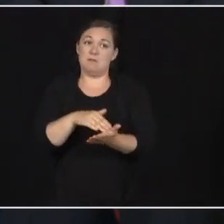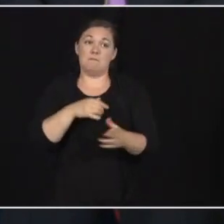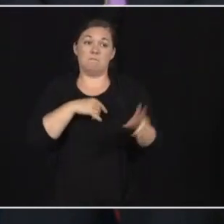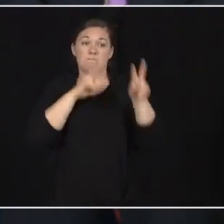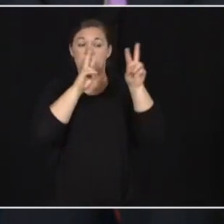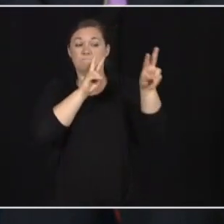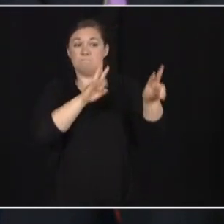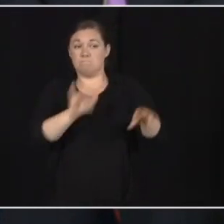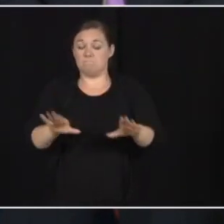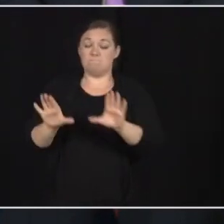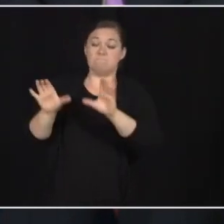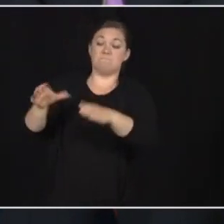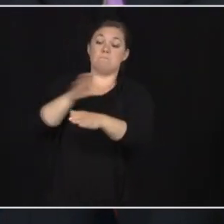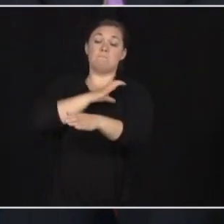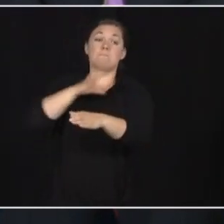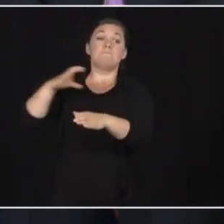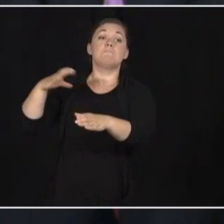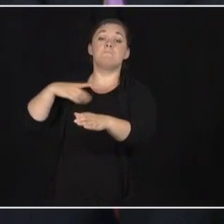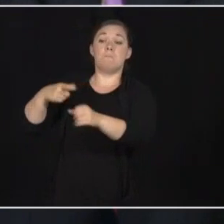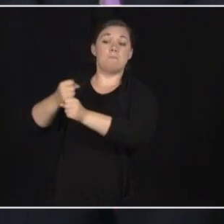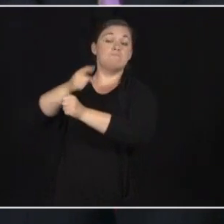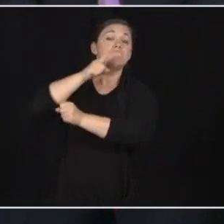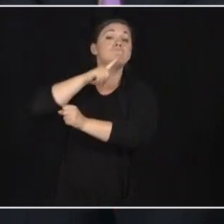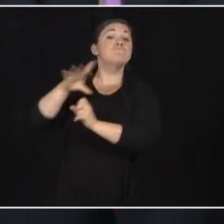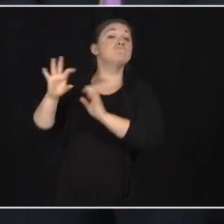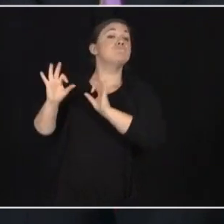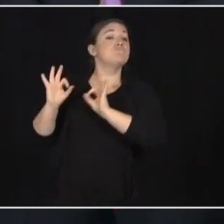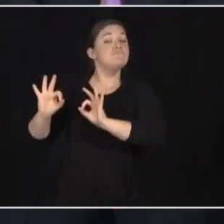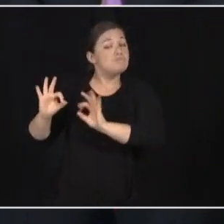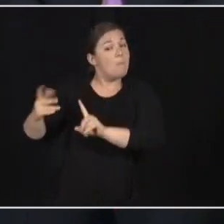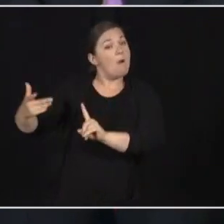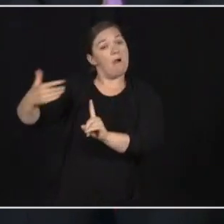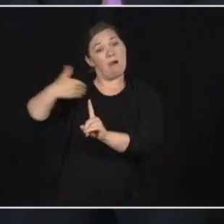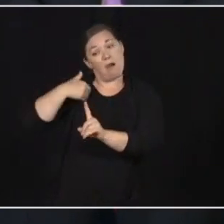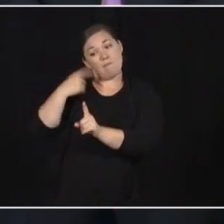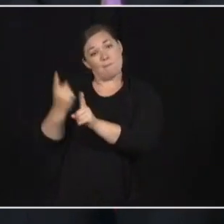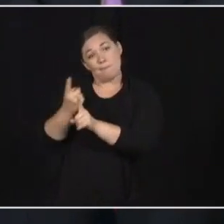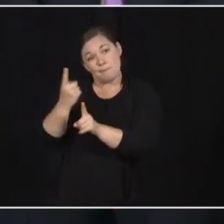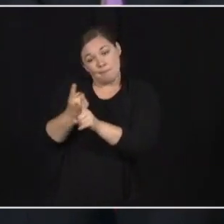I'm looking forward to it because I need to make sure